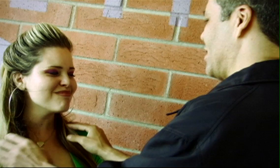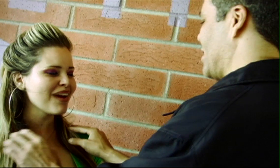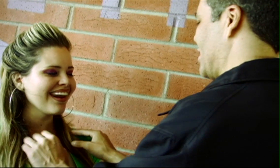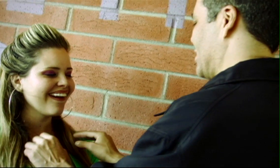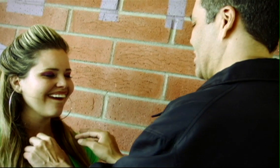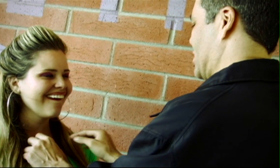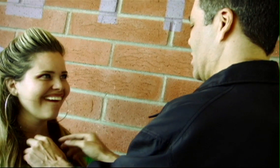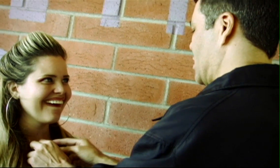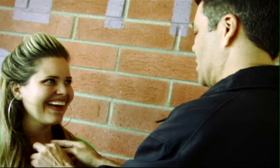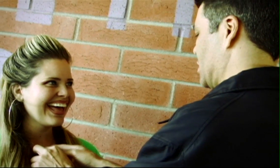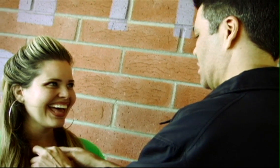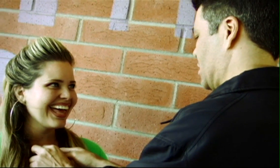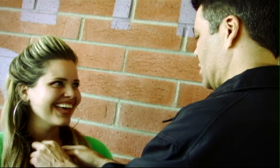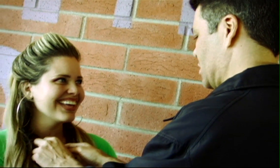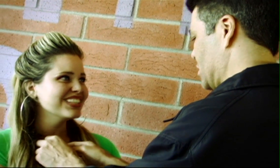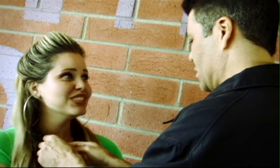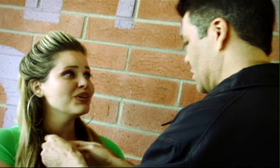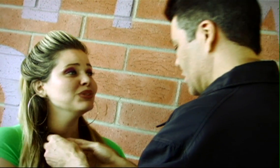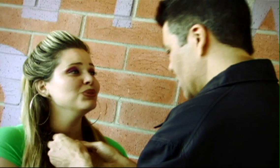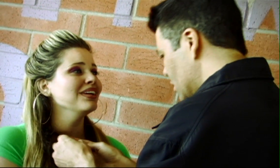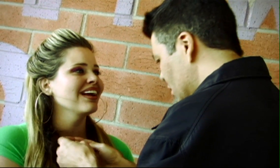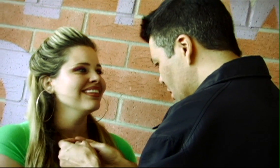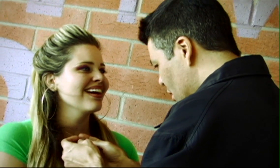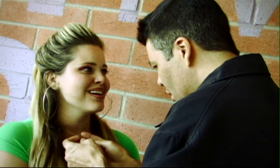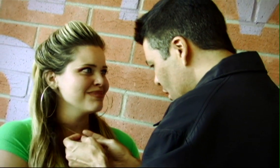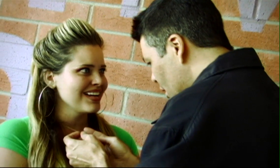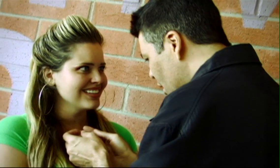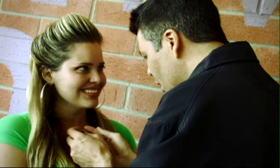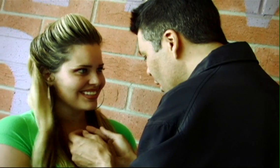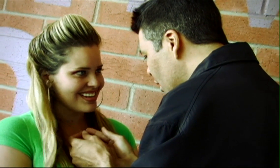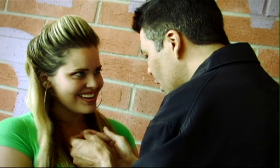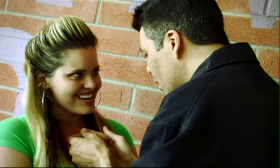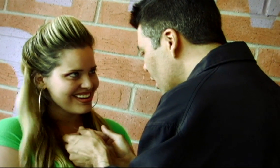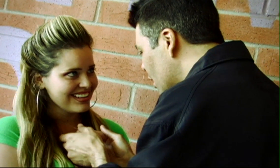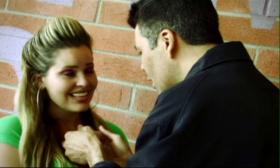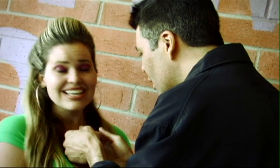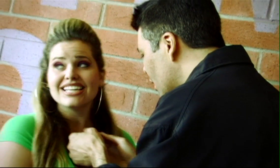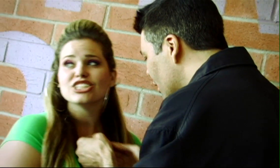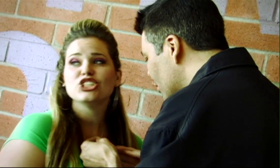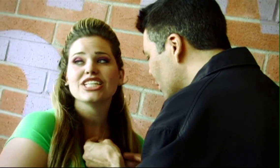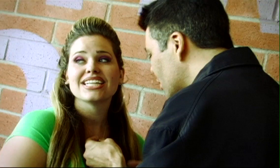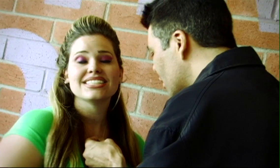(spanish) Well, I'm an exchange student. This girl--